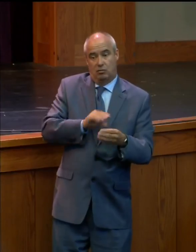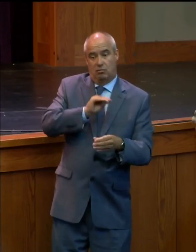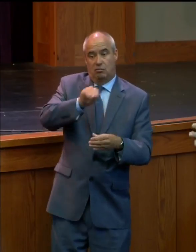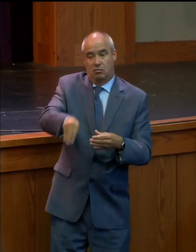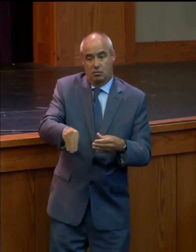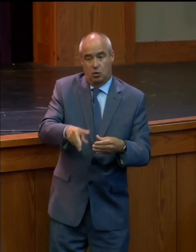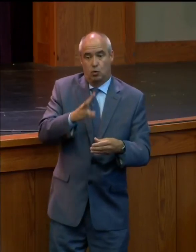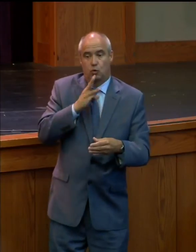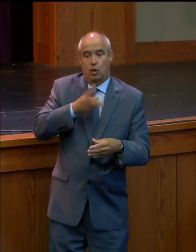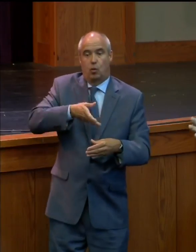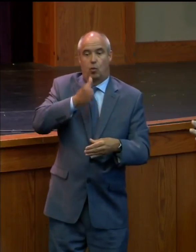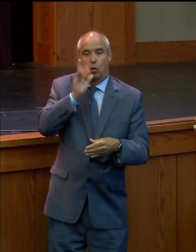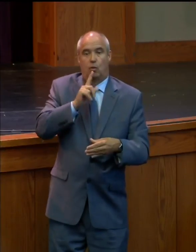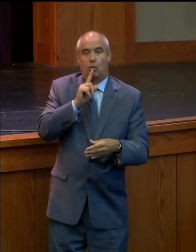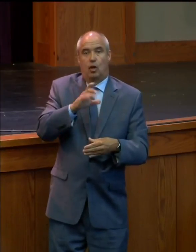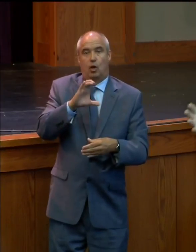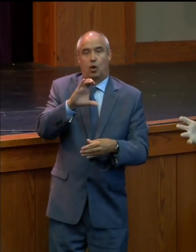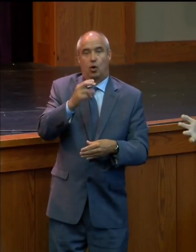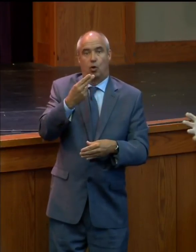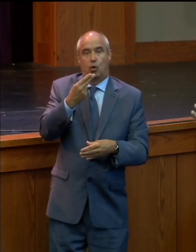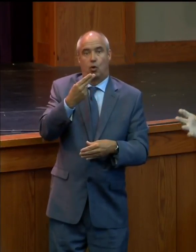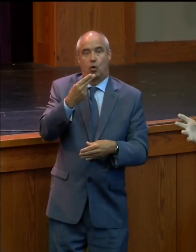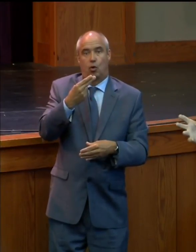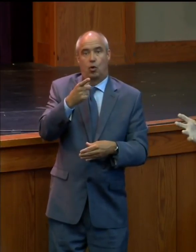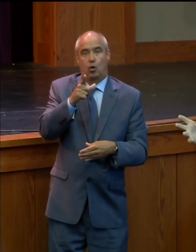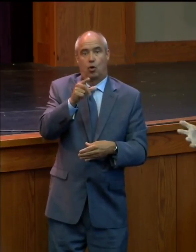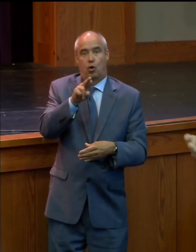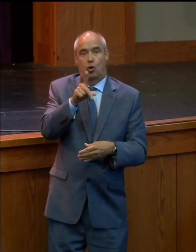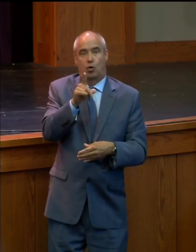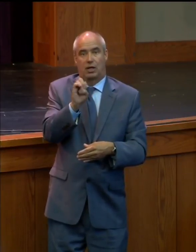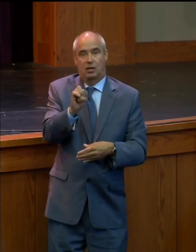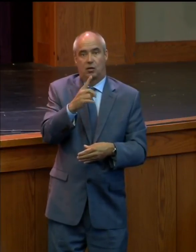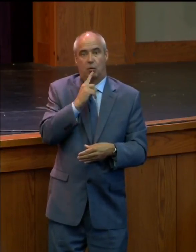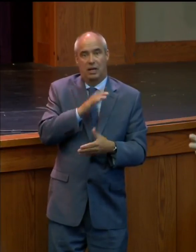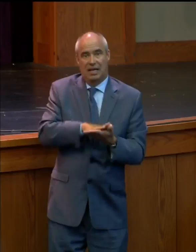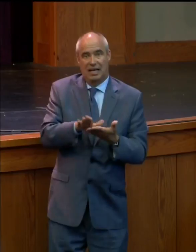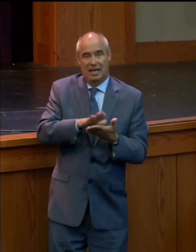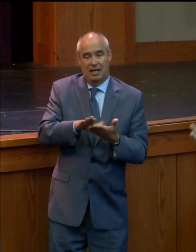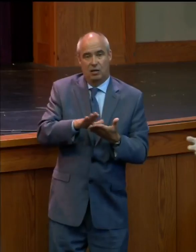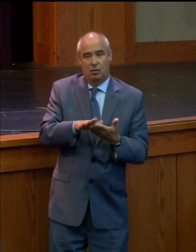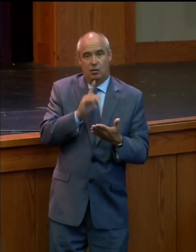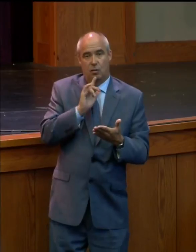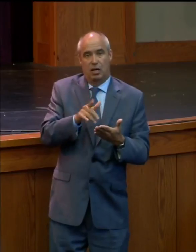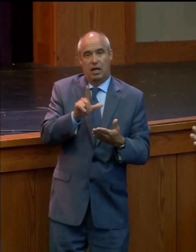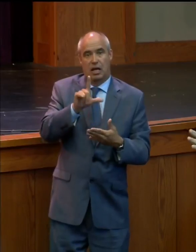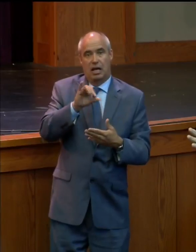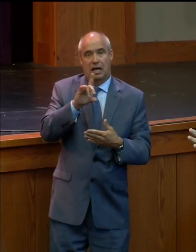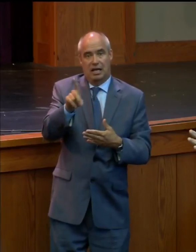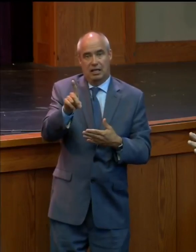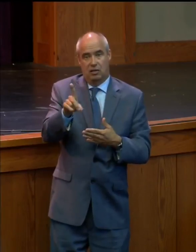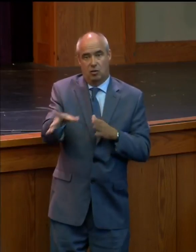CONNECTION WITH CORAMINE IT LEECHES LEAD LIKE GANG BUSTERS